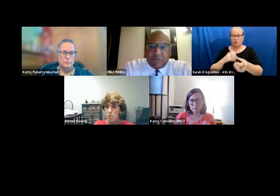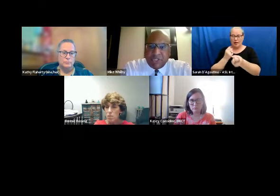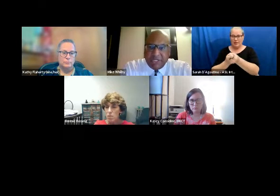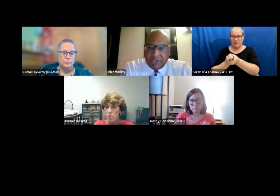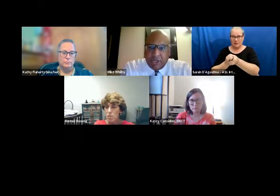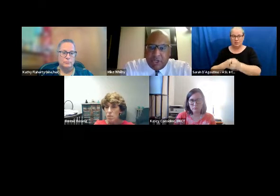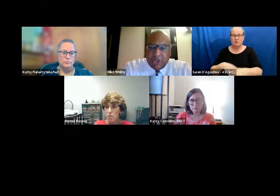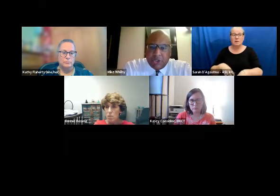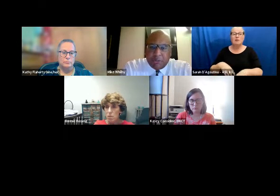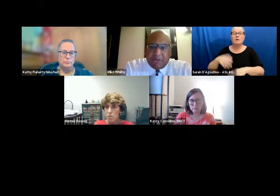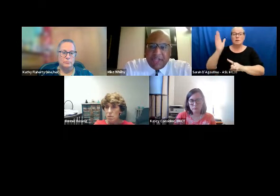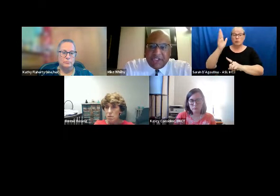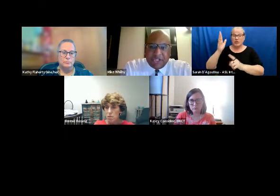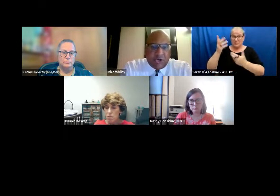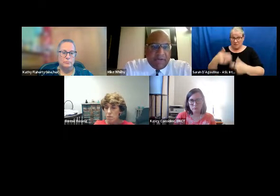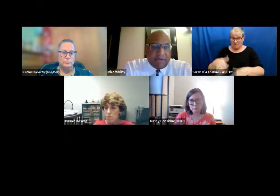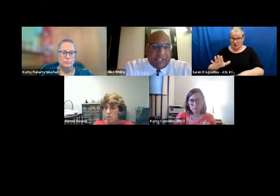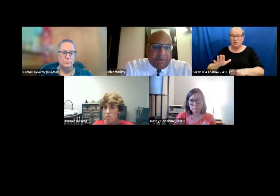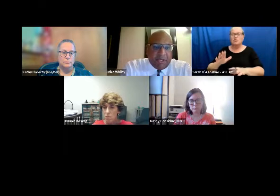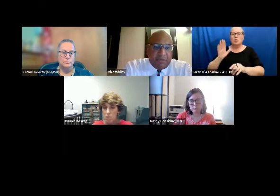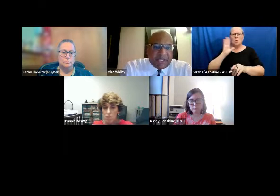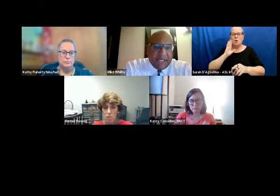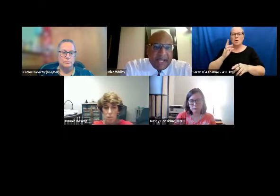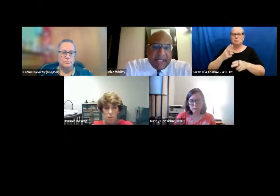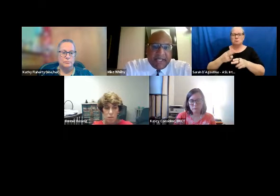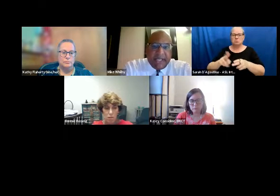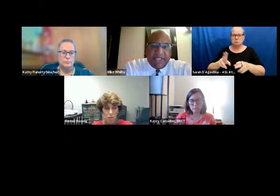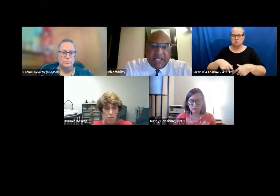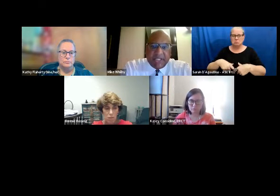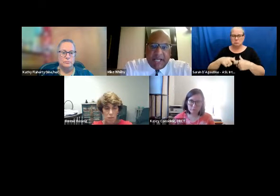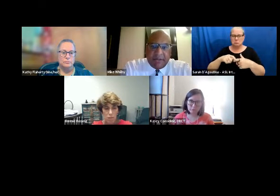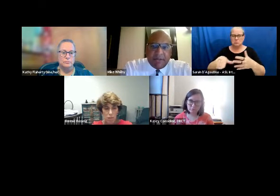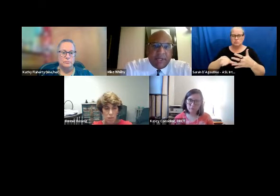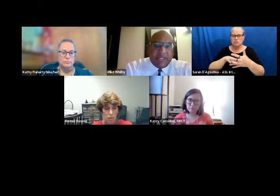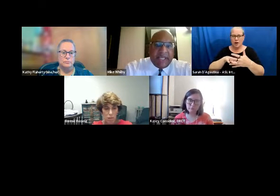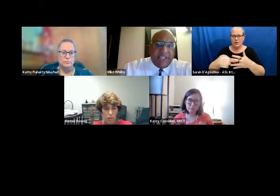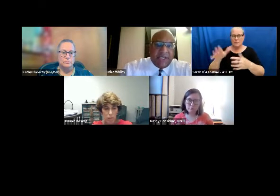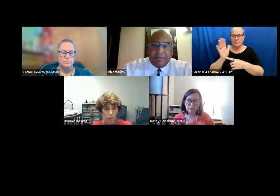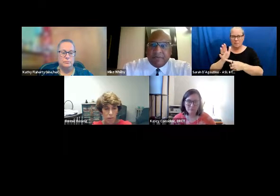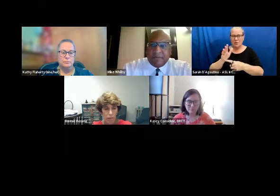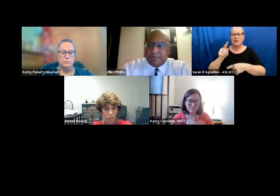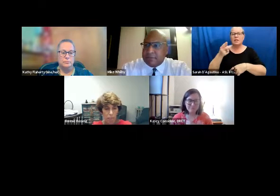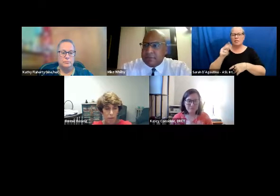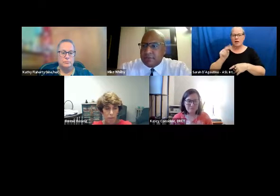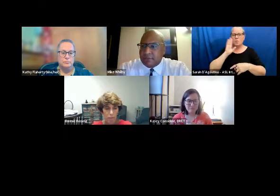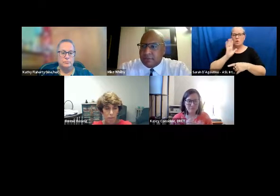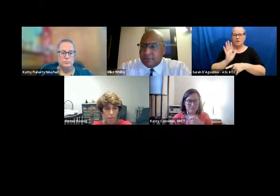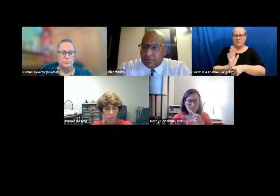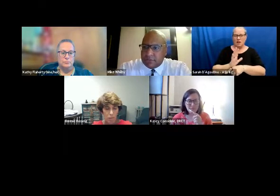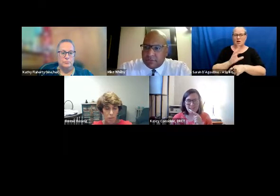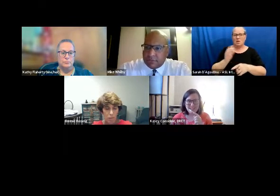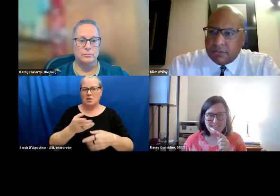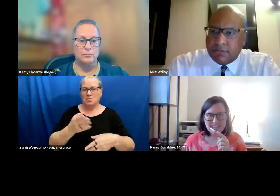presenter supervising attorney for disability rights connecticut casey contadon casey thank